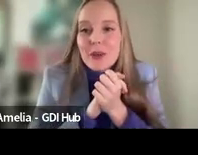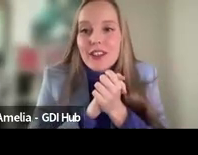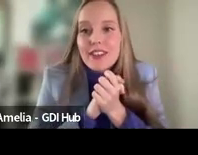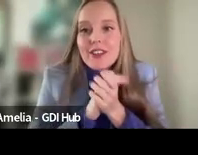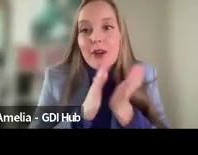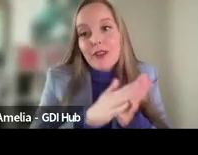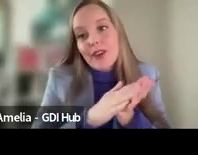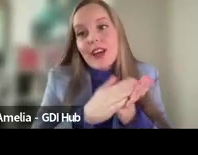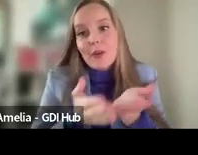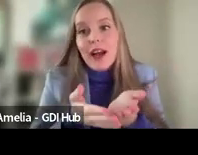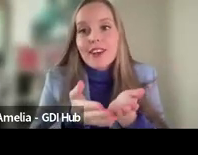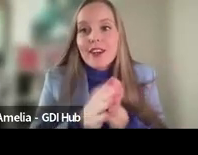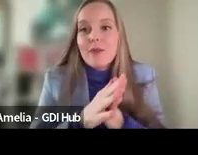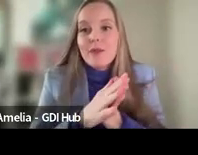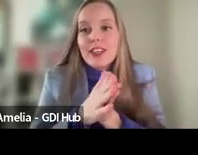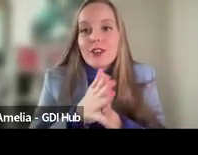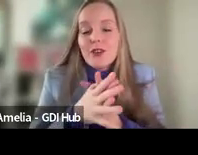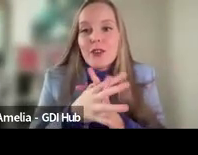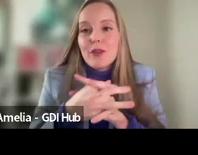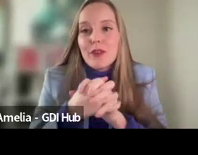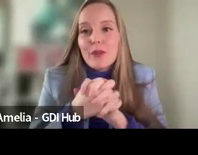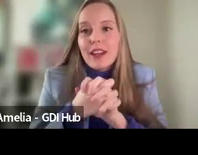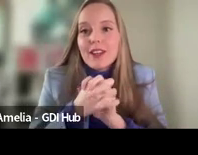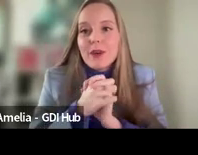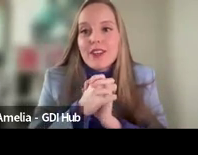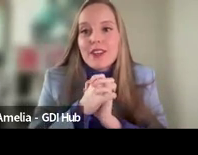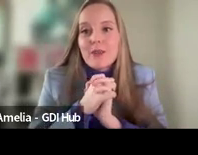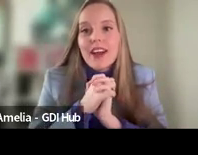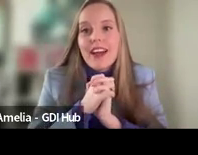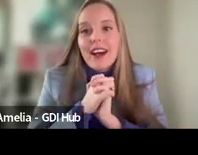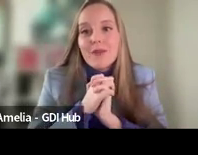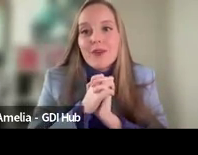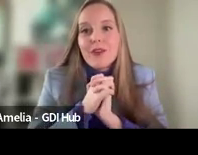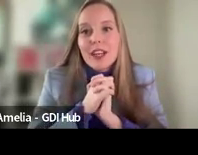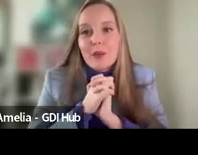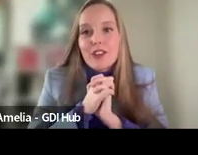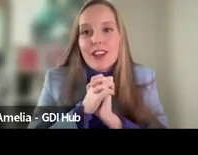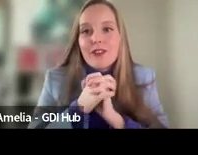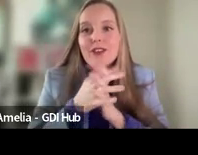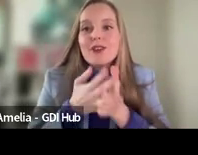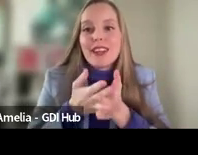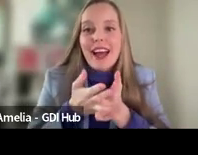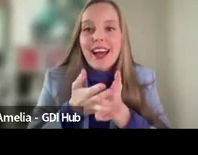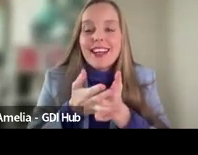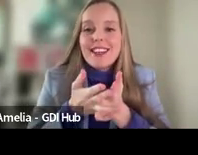experiences, both good and bad, and I'm really sorry for the, for the bad experiences but we really appreciate you using that